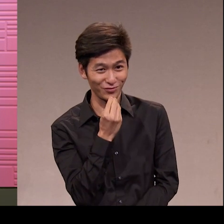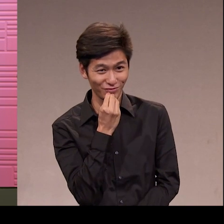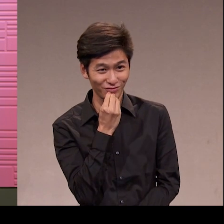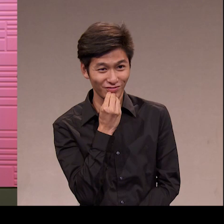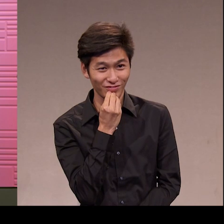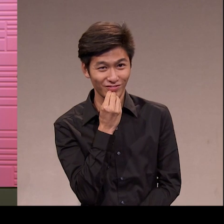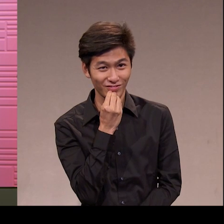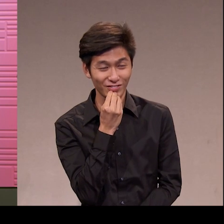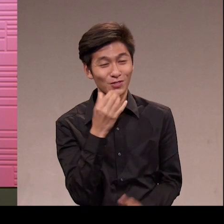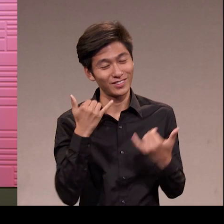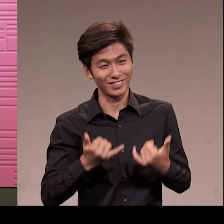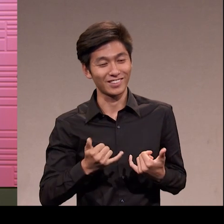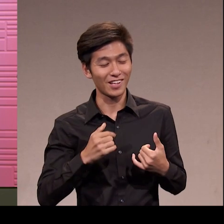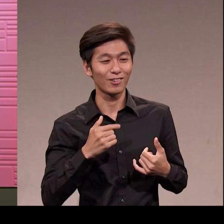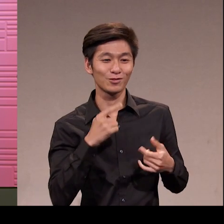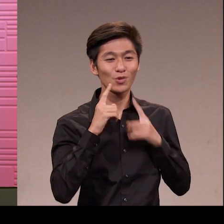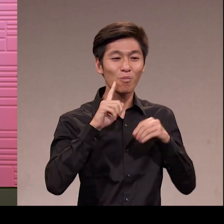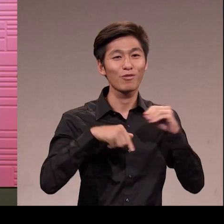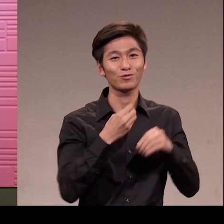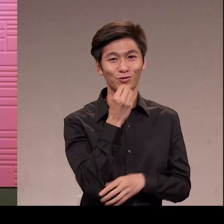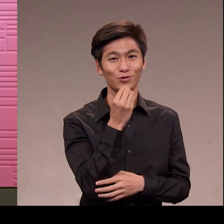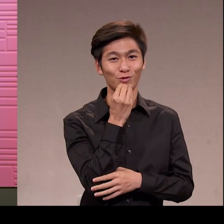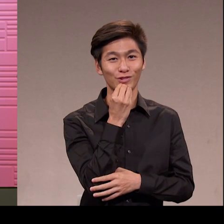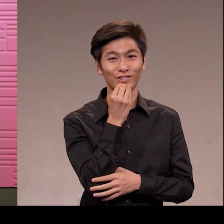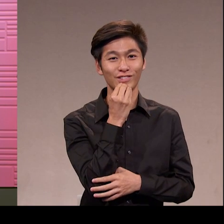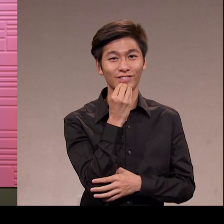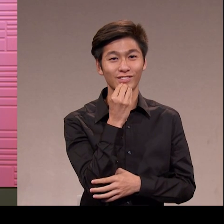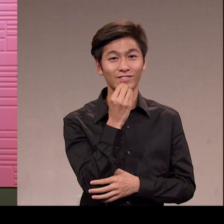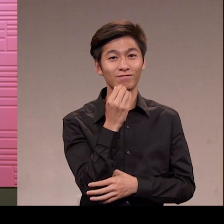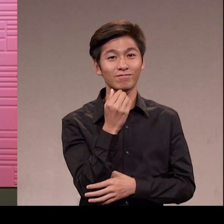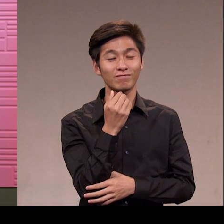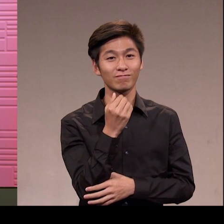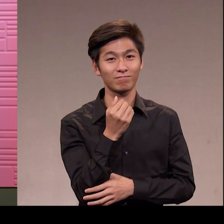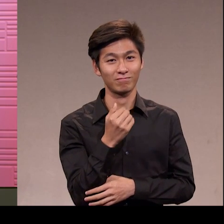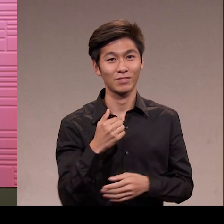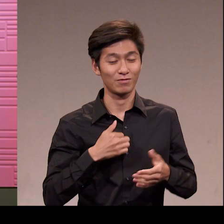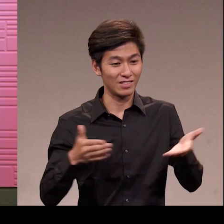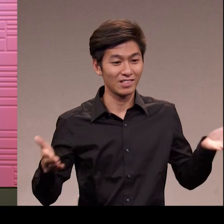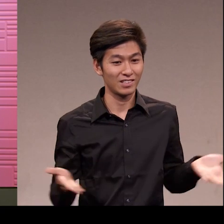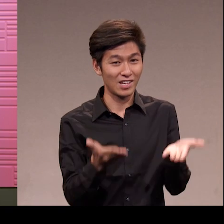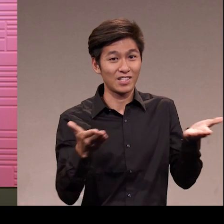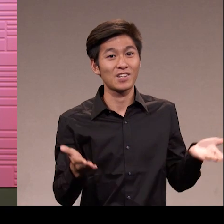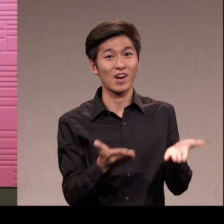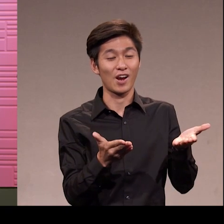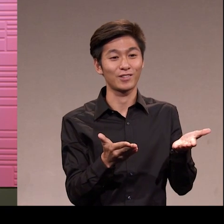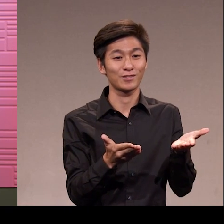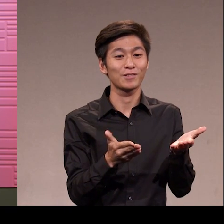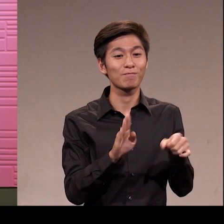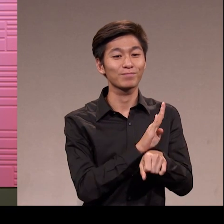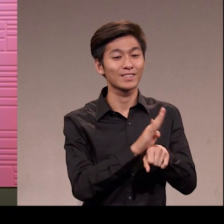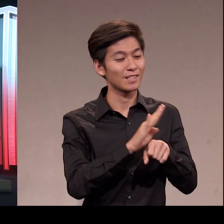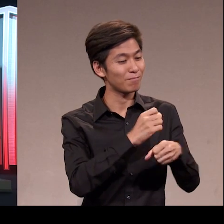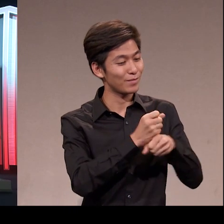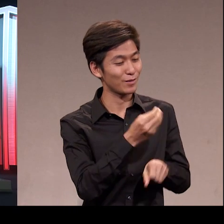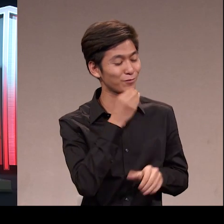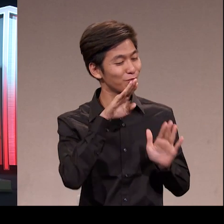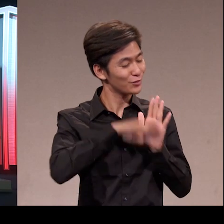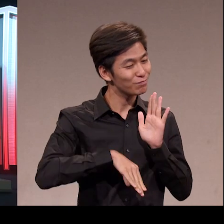So let's start with food. We are encouraging businesses to offer daily necessities that are priced affordably.